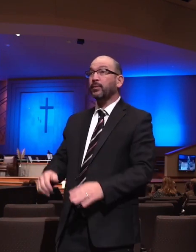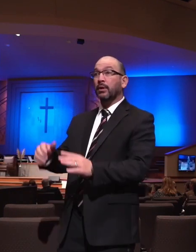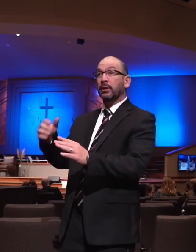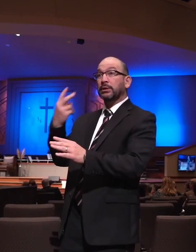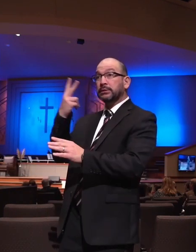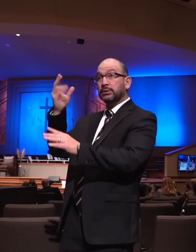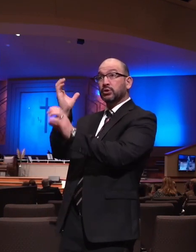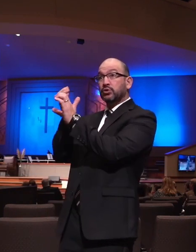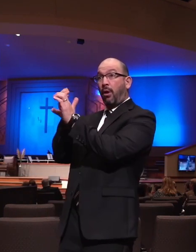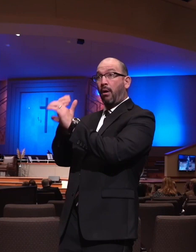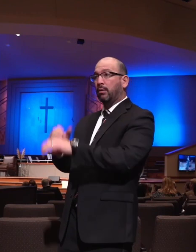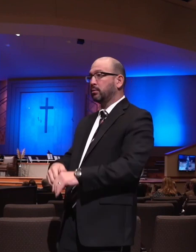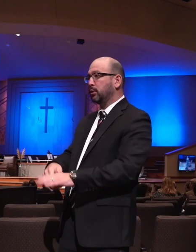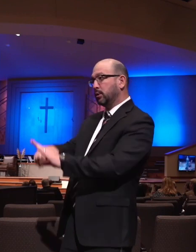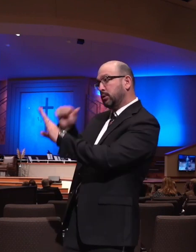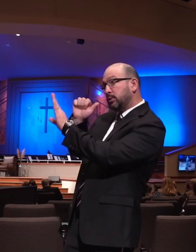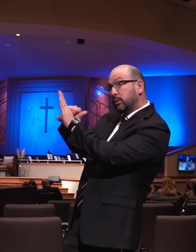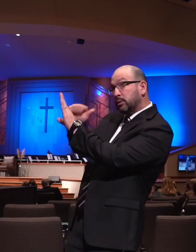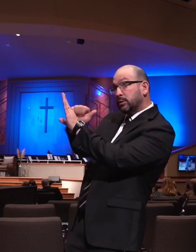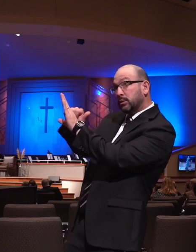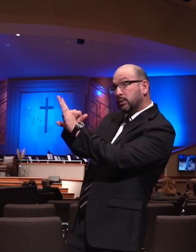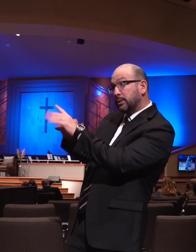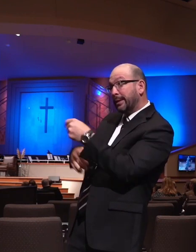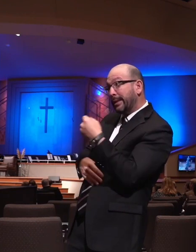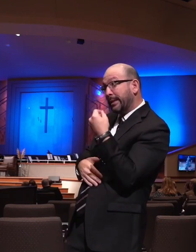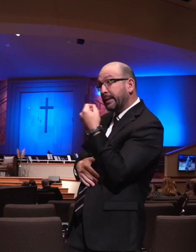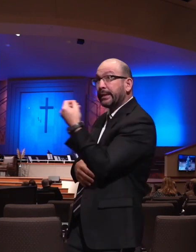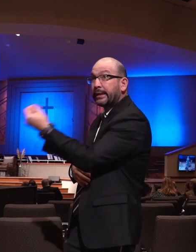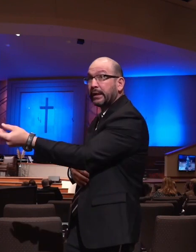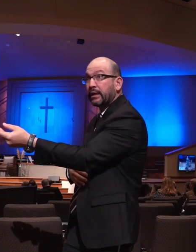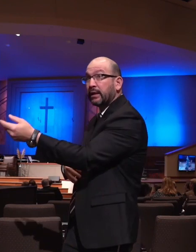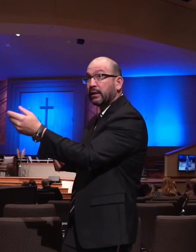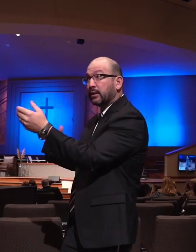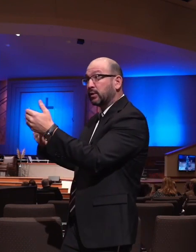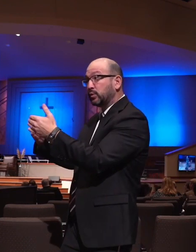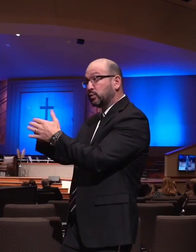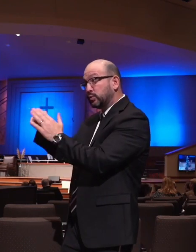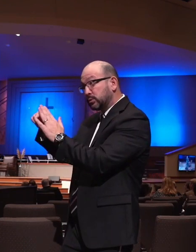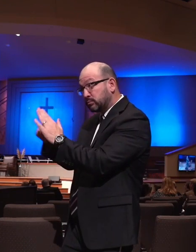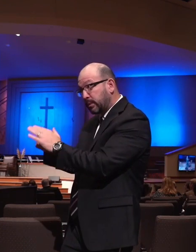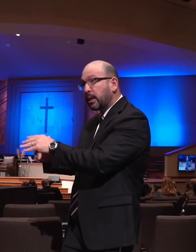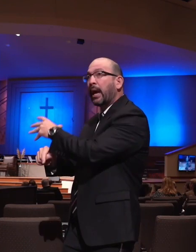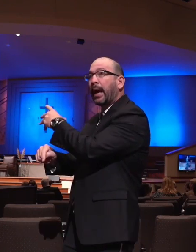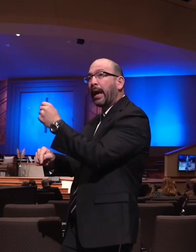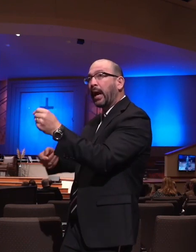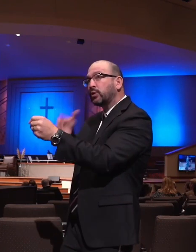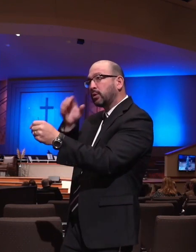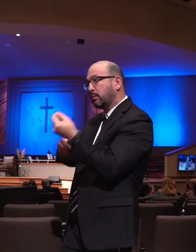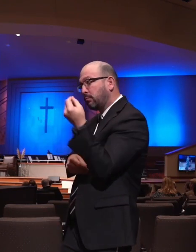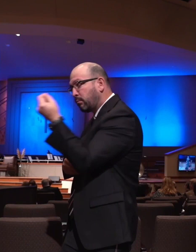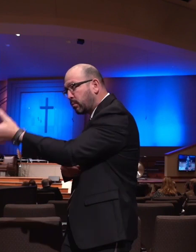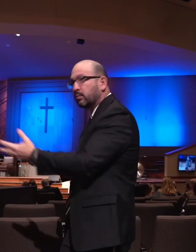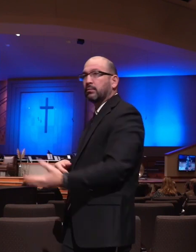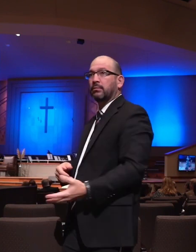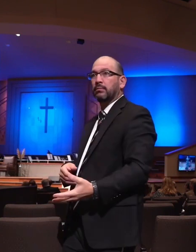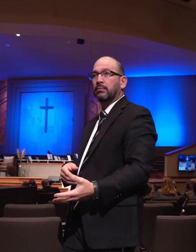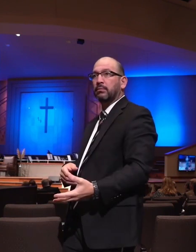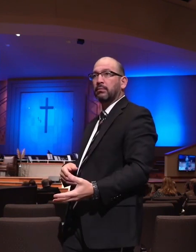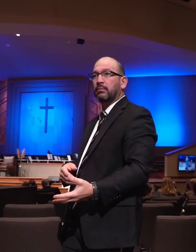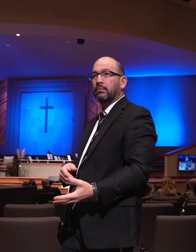their window of their car and we'd hand them a Gideon Bible and a Kool-aid Jammer and Ben handed them a Bible and so we did this for about a